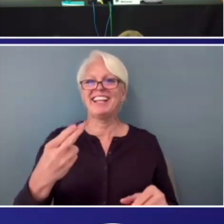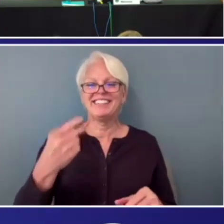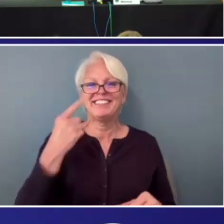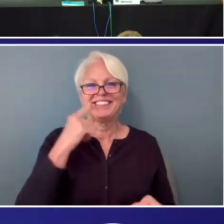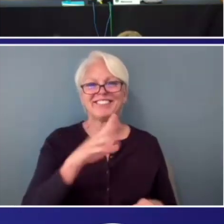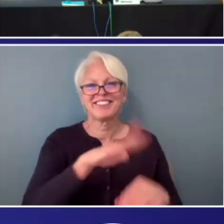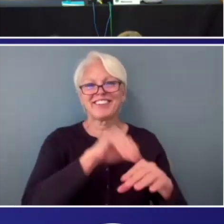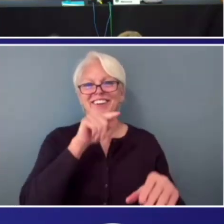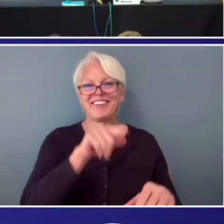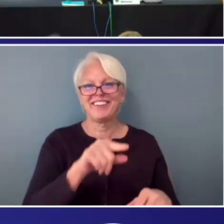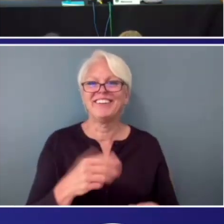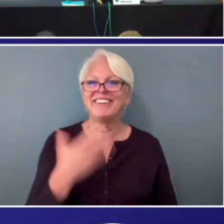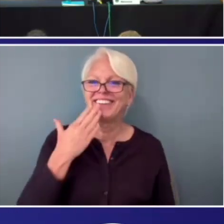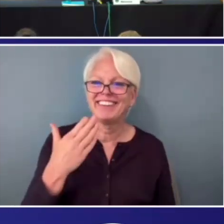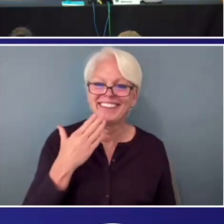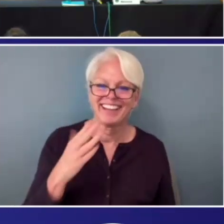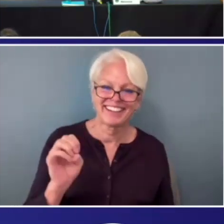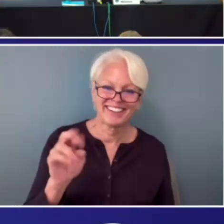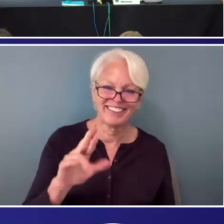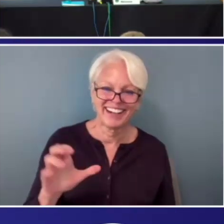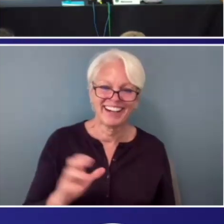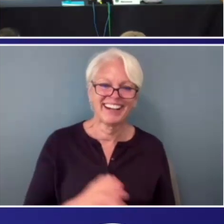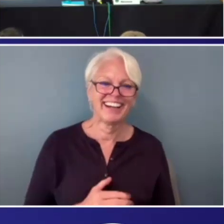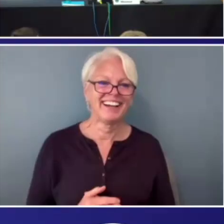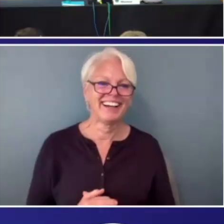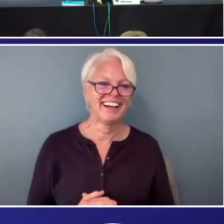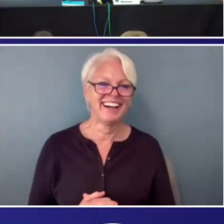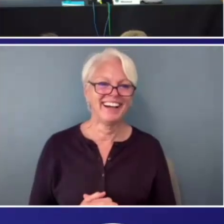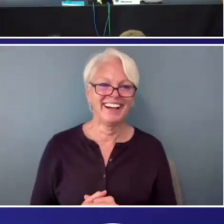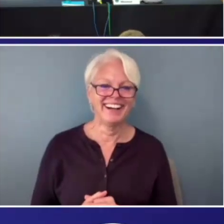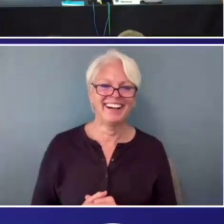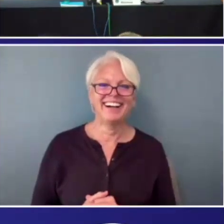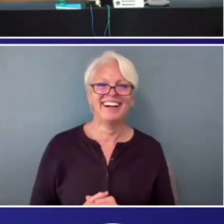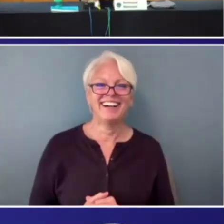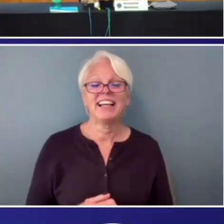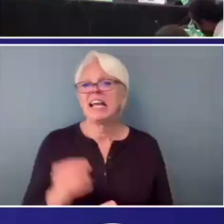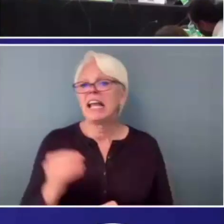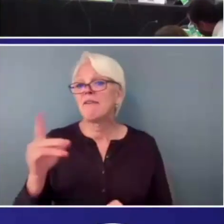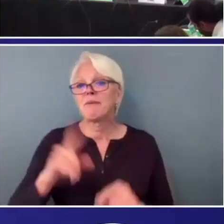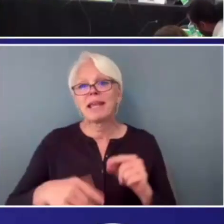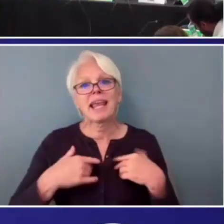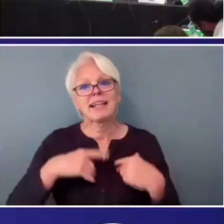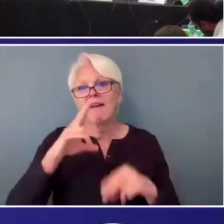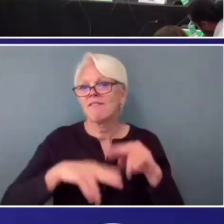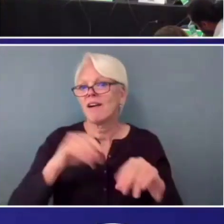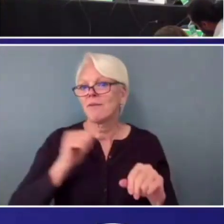Thank you, Eric. Look, if we can't have fun with our family, what is there, right?